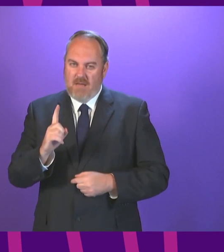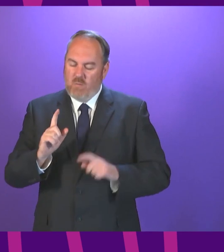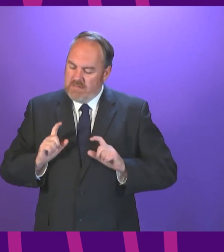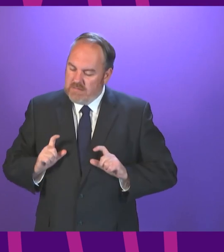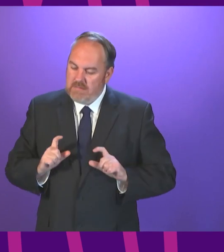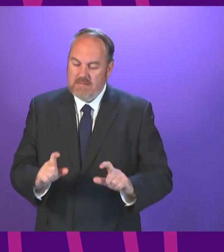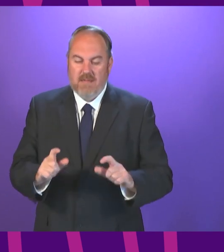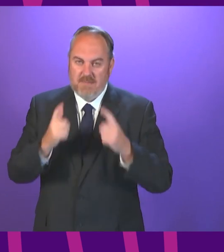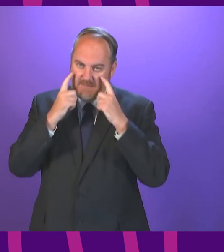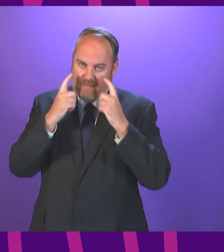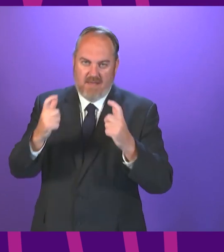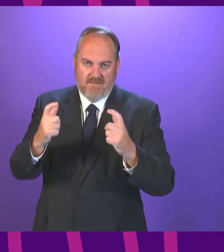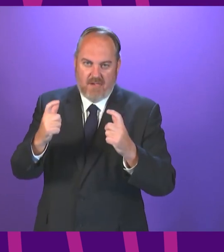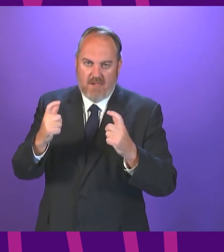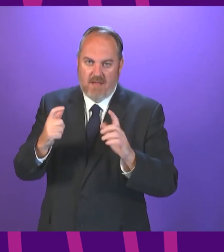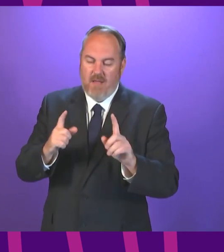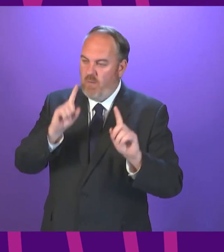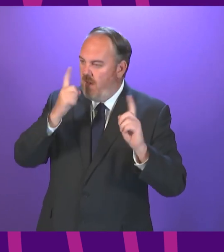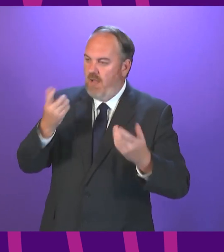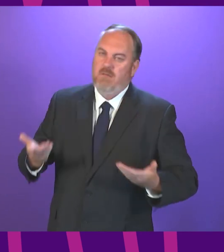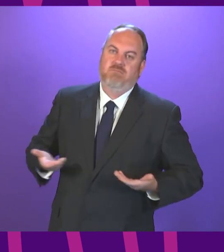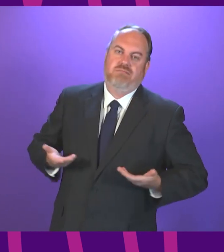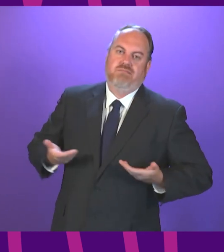certainly not complacent—about the current level of infection.